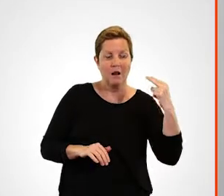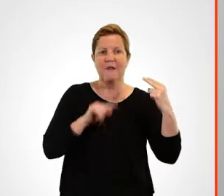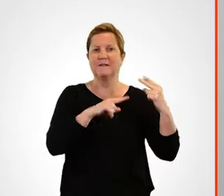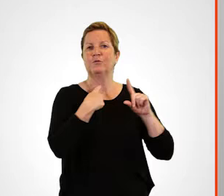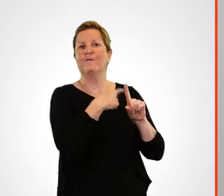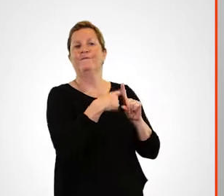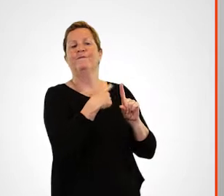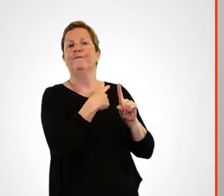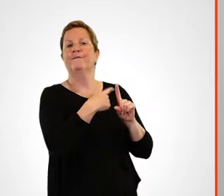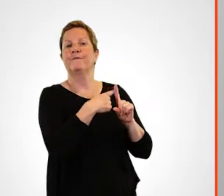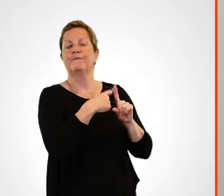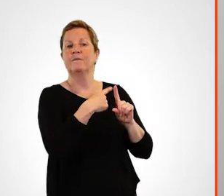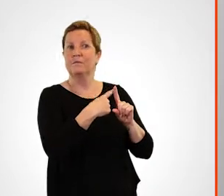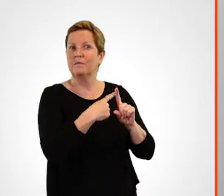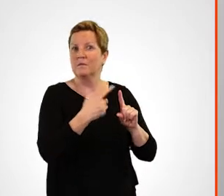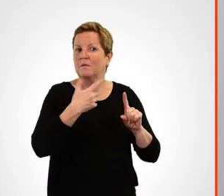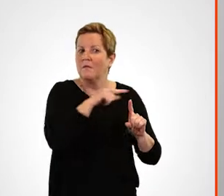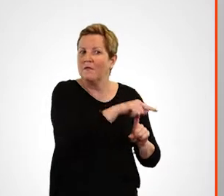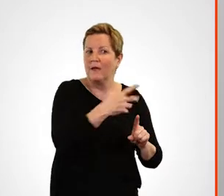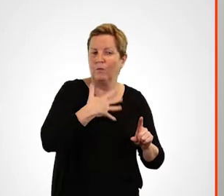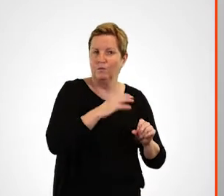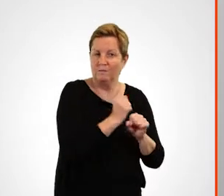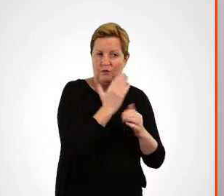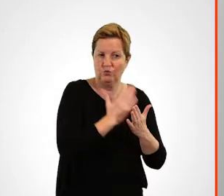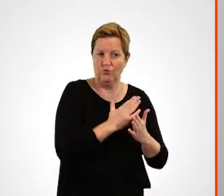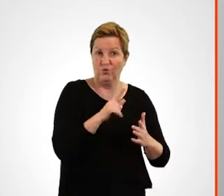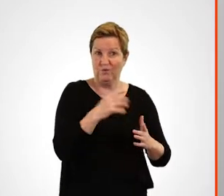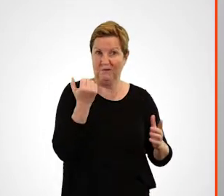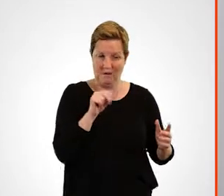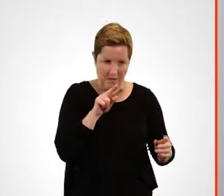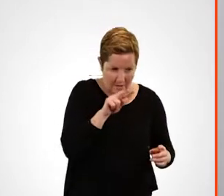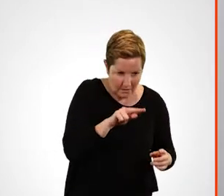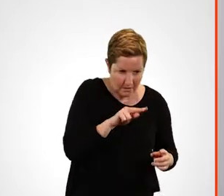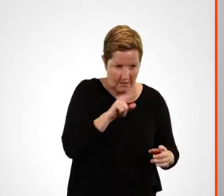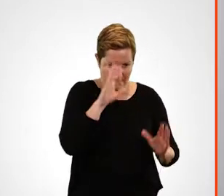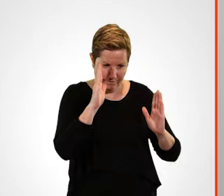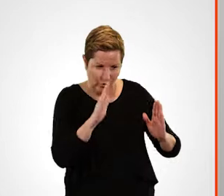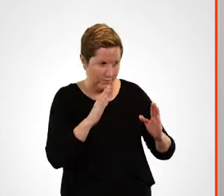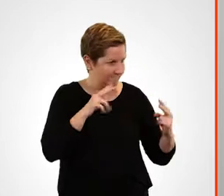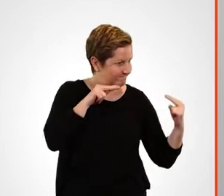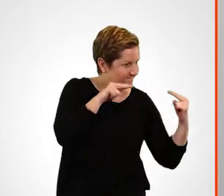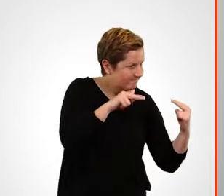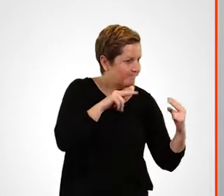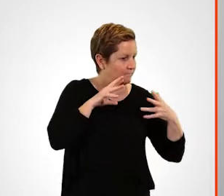this a positive bid to make sure that you are engaged, that he is engaged in the same thing.